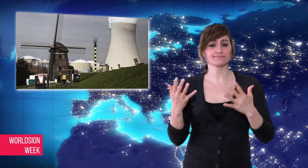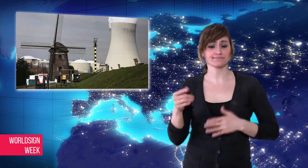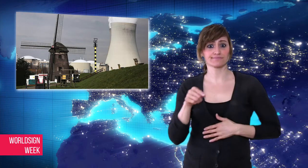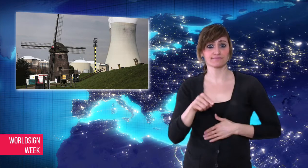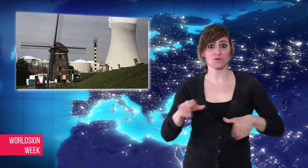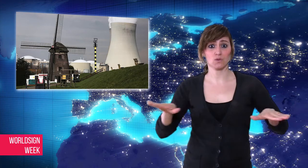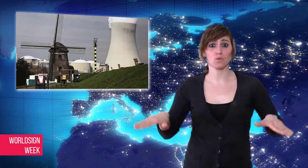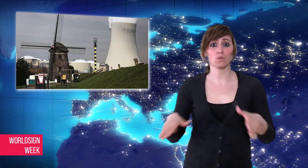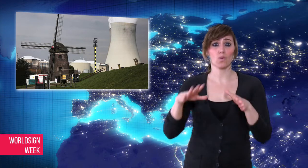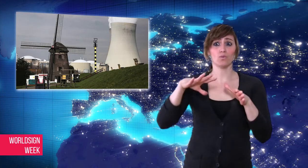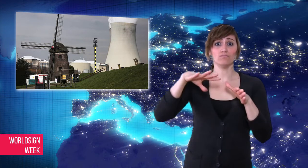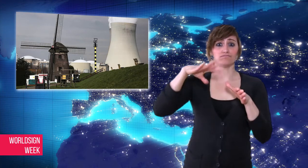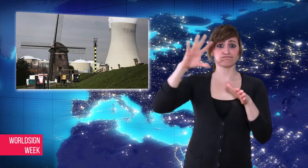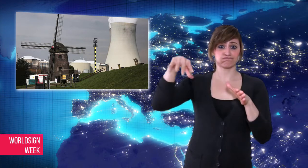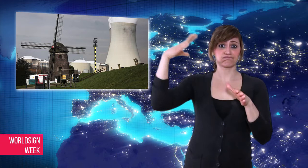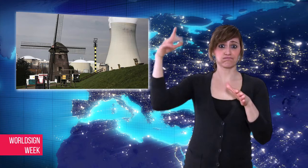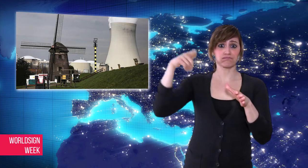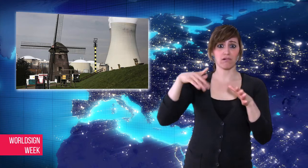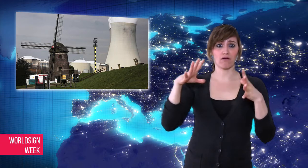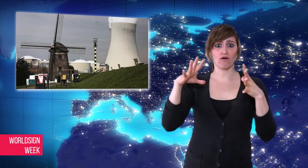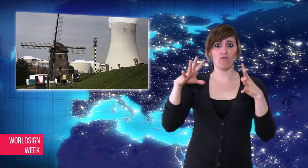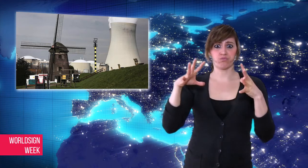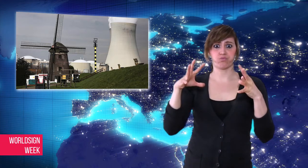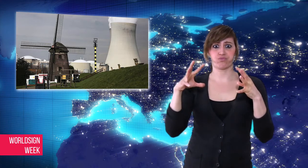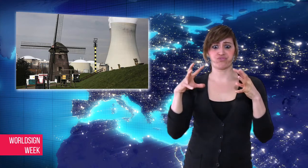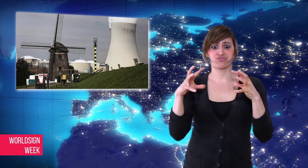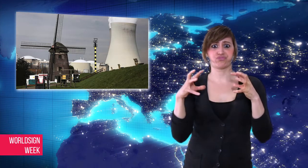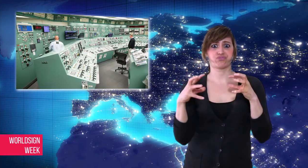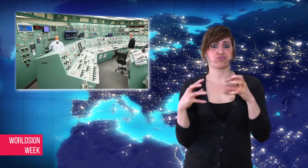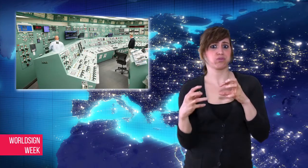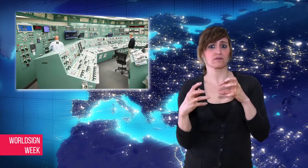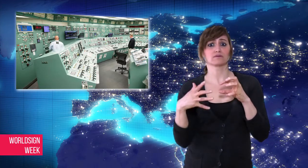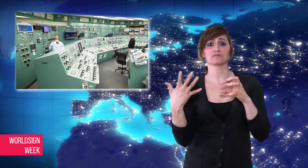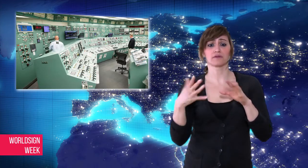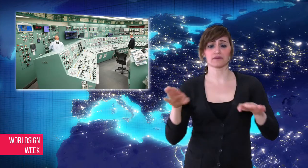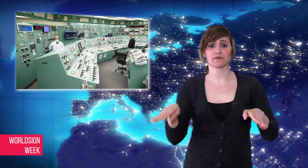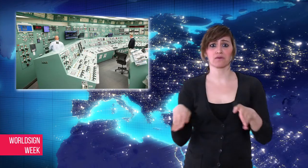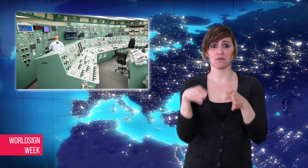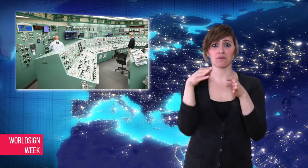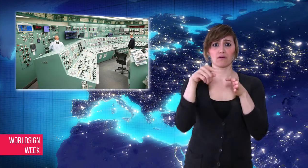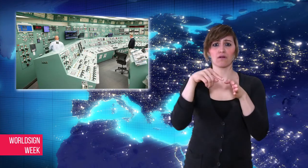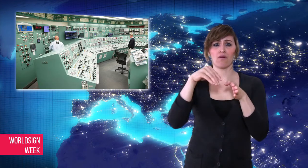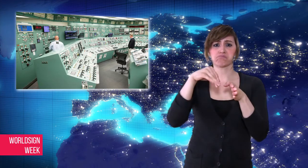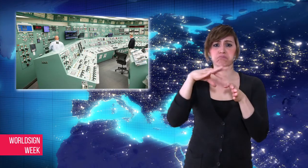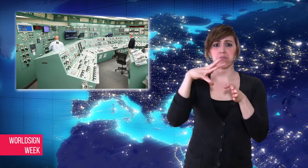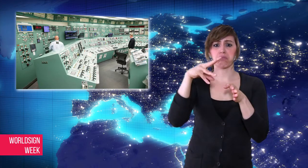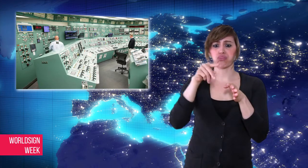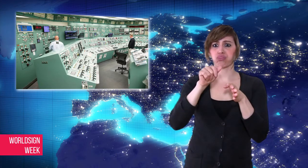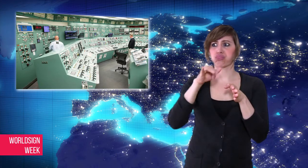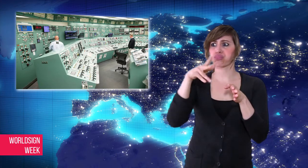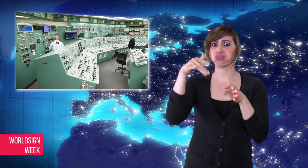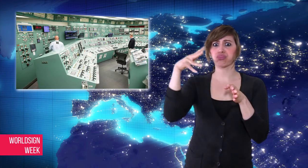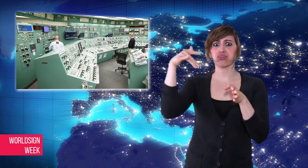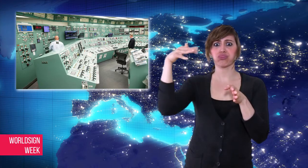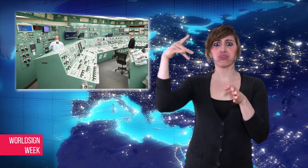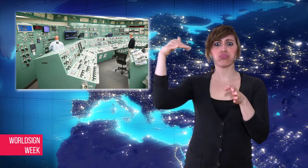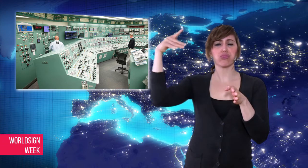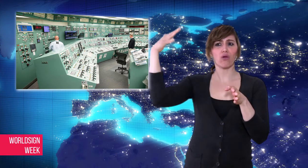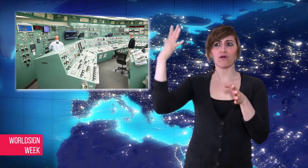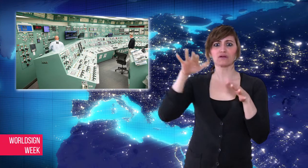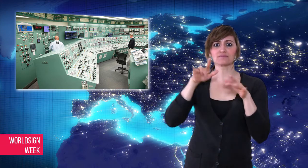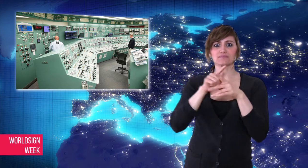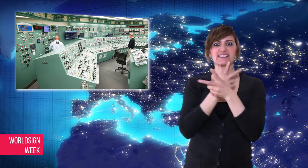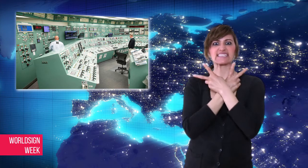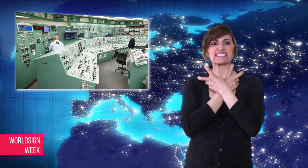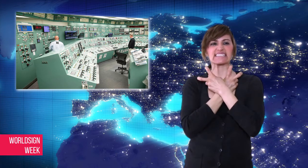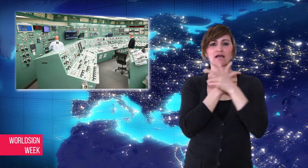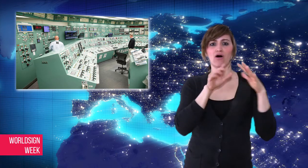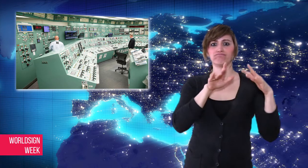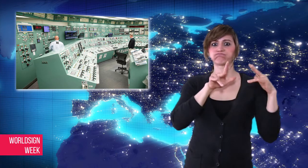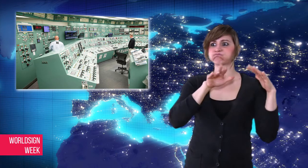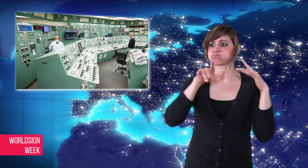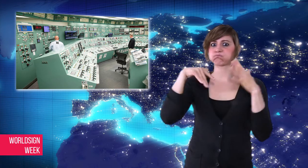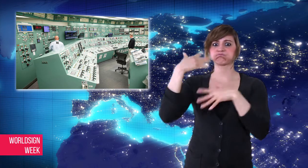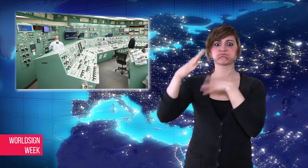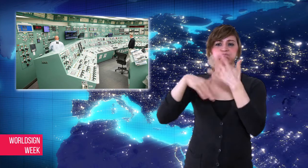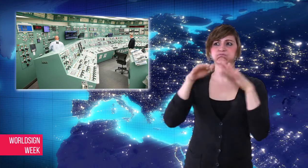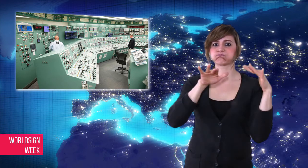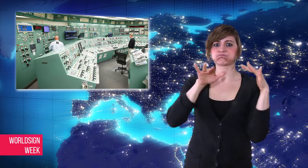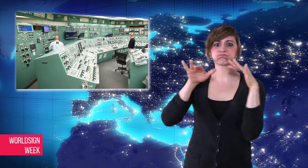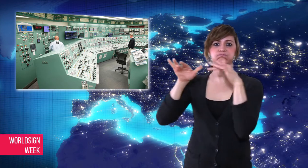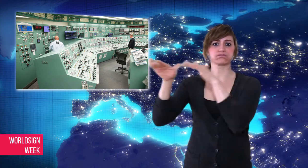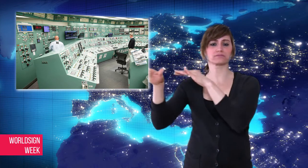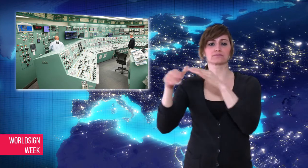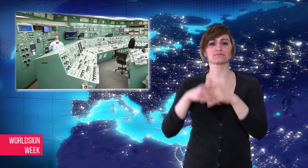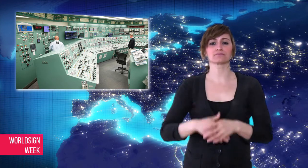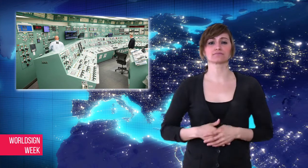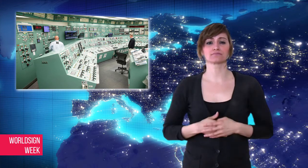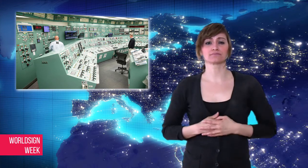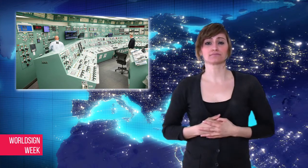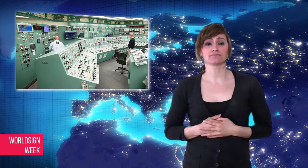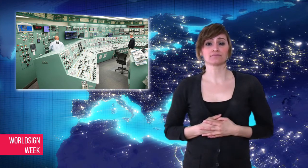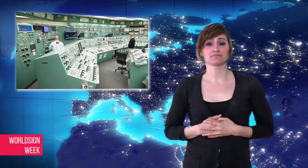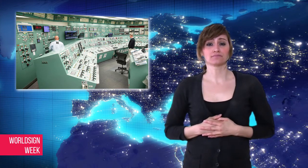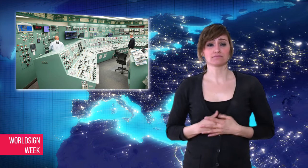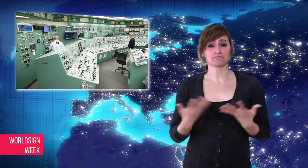when radioactive gases was released in